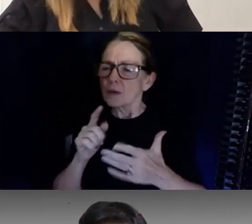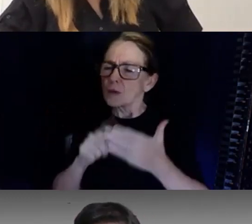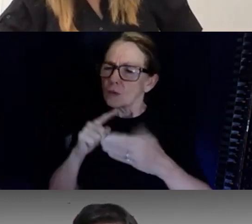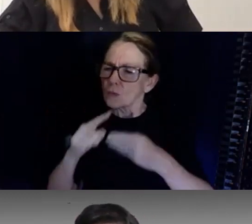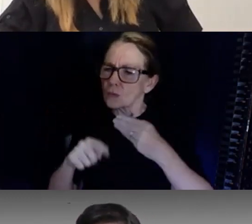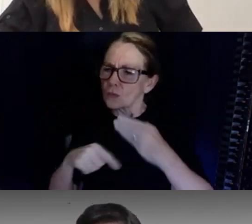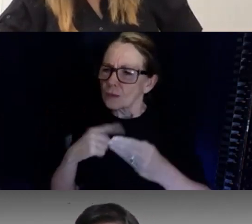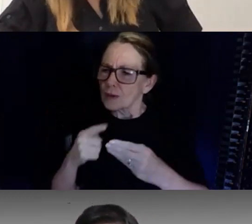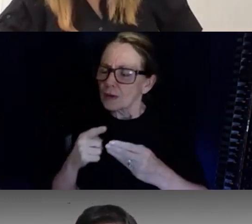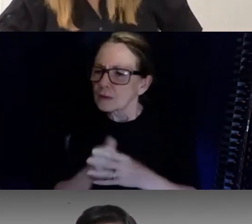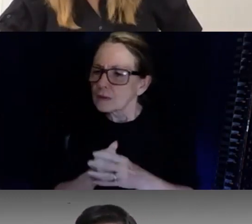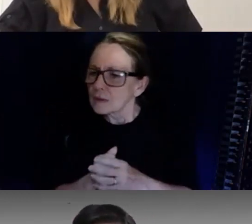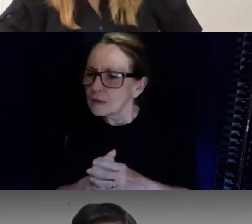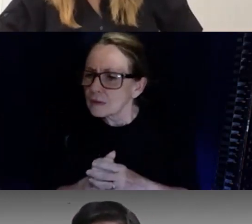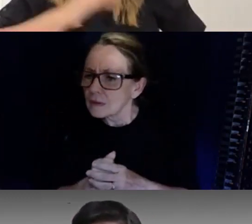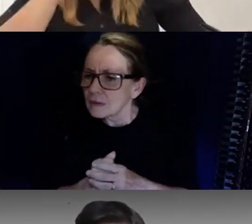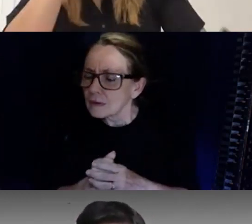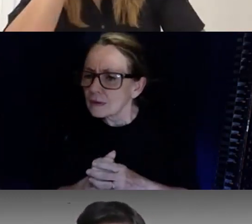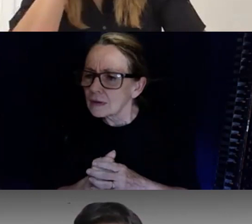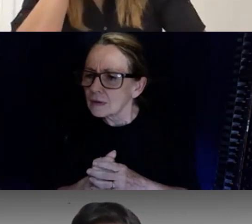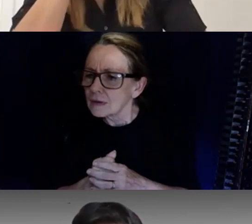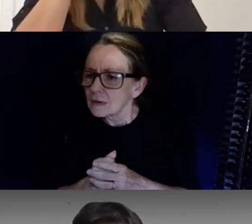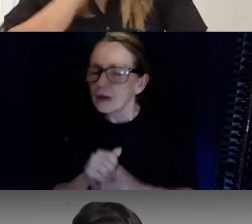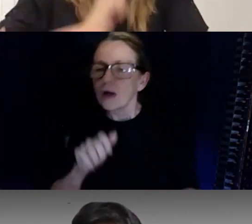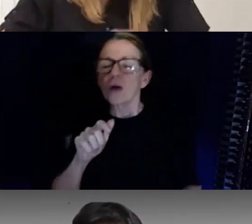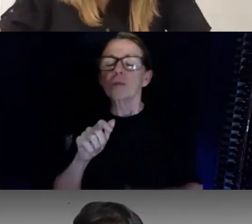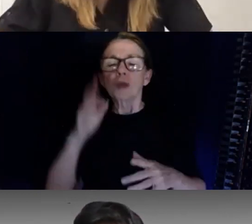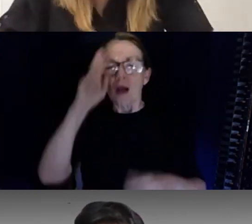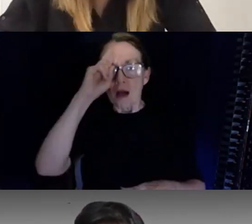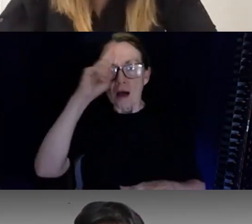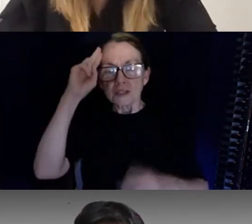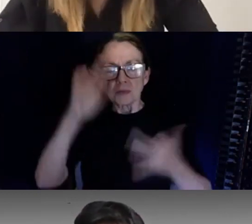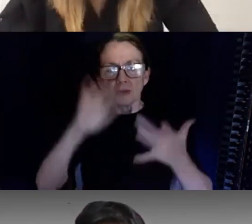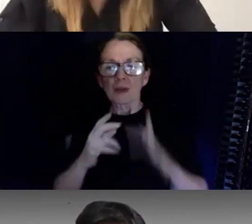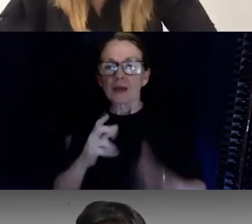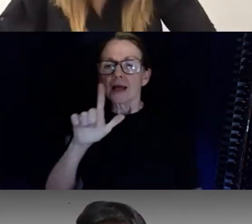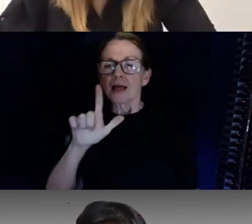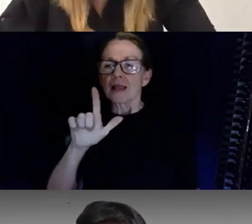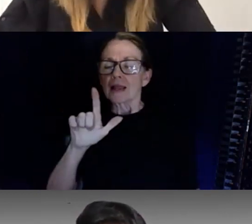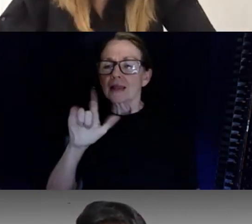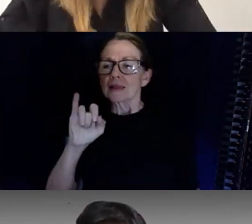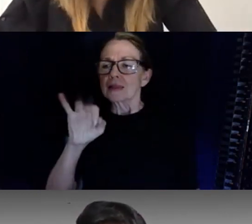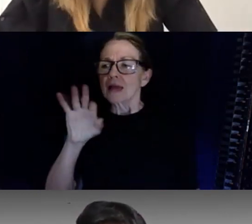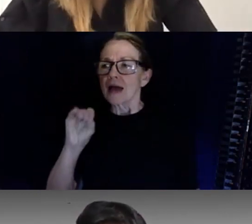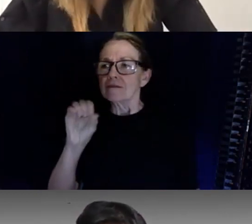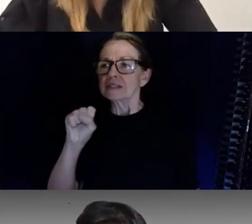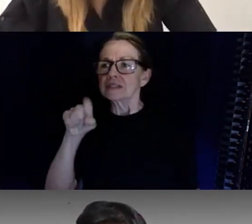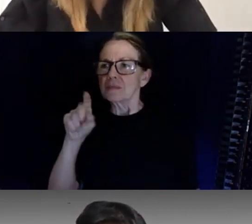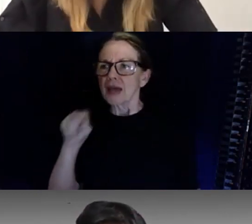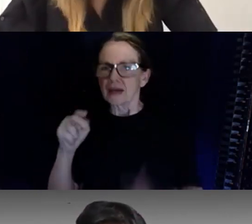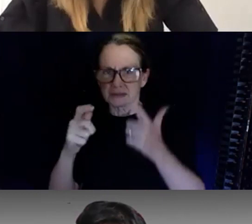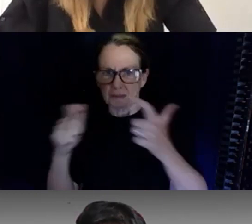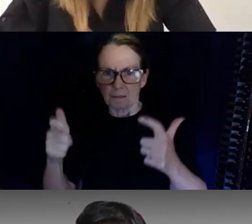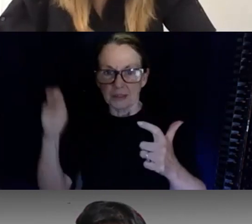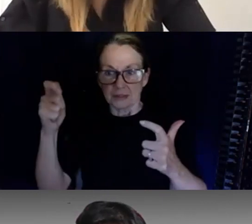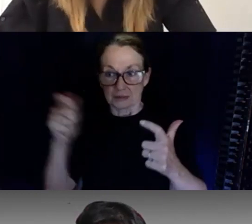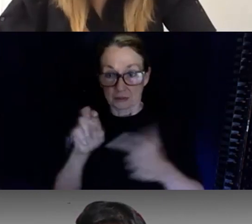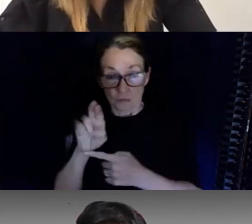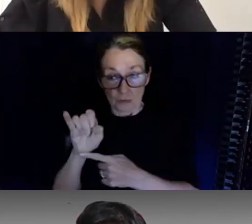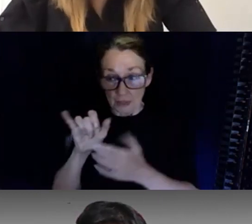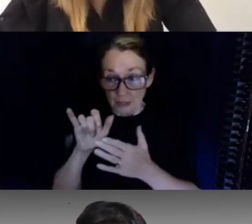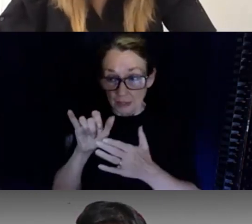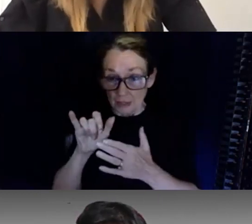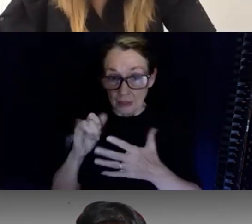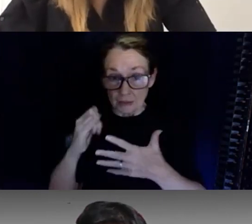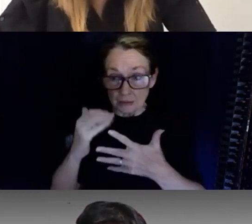I KNOW THAT WE STILL NEED TO GET A CONTACT FOR THE BDHH. AND THAT'S ANOTHER PERSON WE CAN ASK.